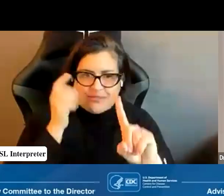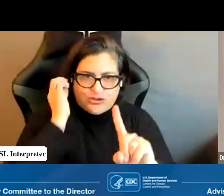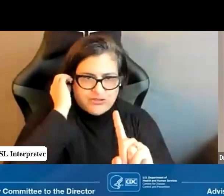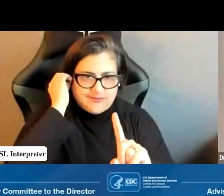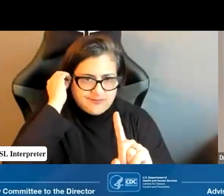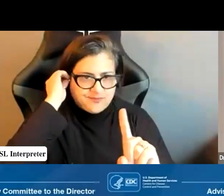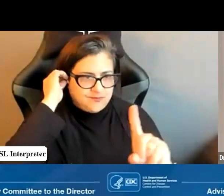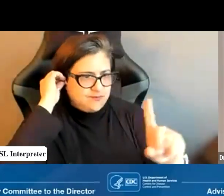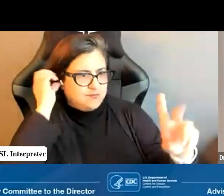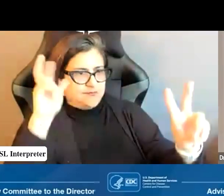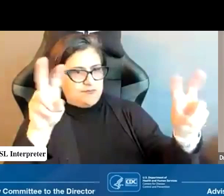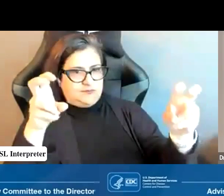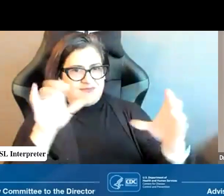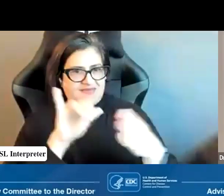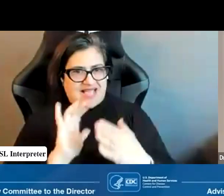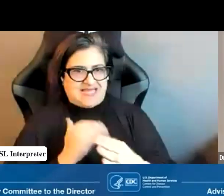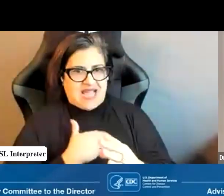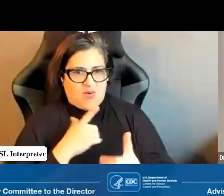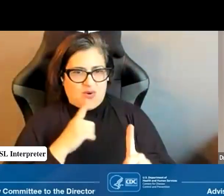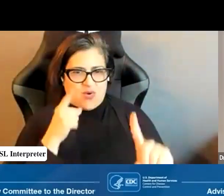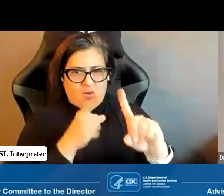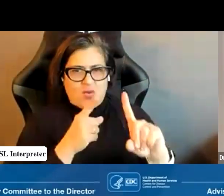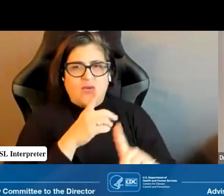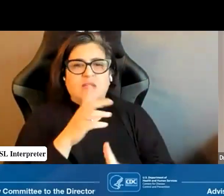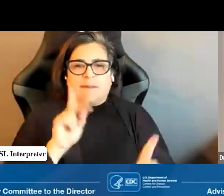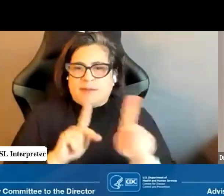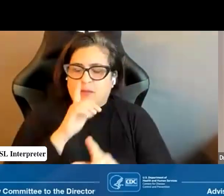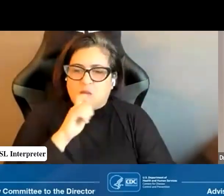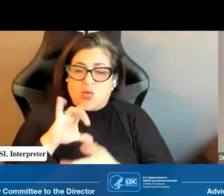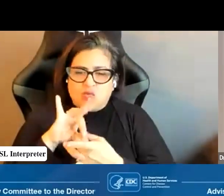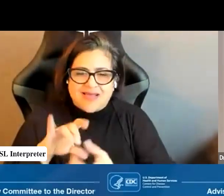of people that are working in more tech-related sorts of spaces.